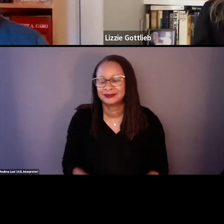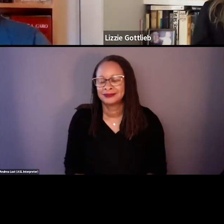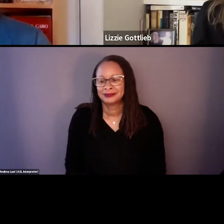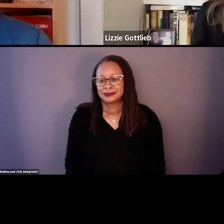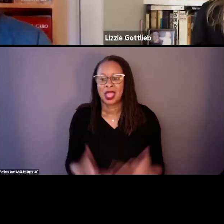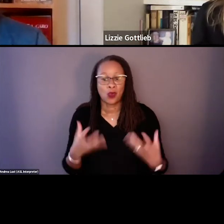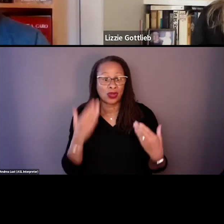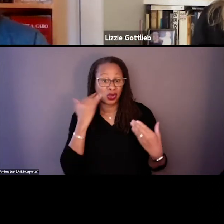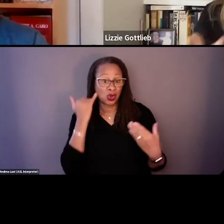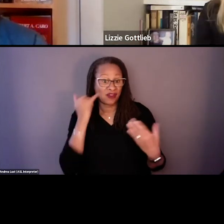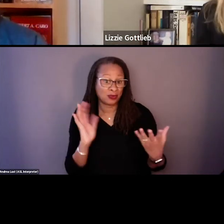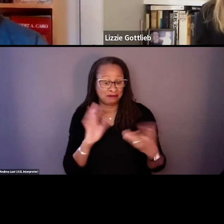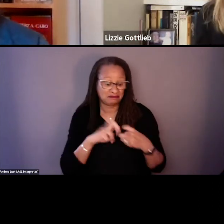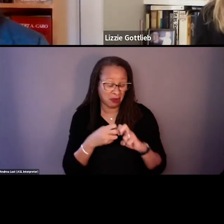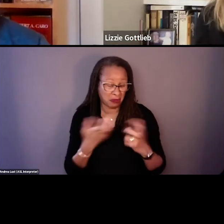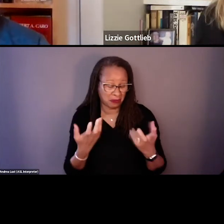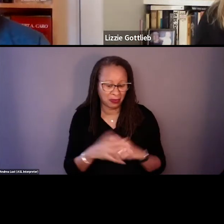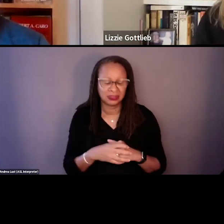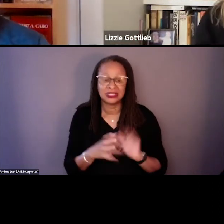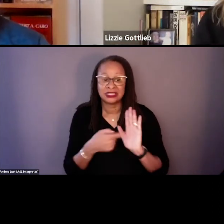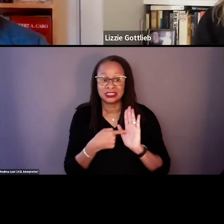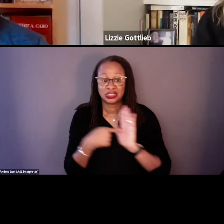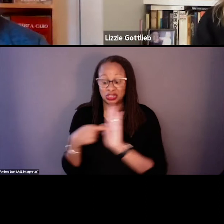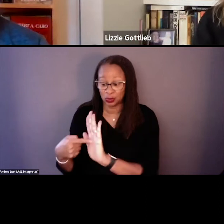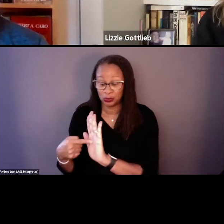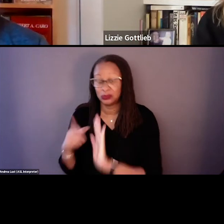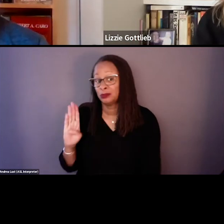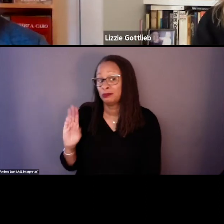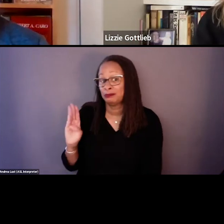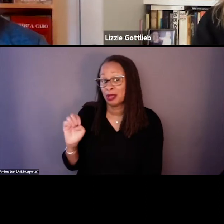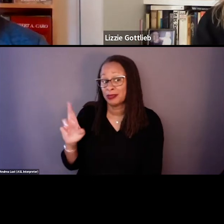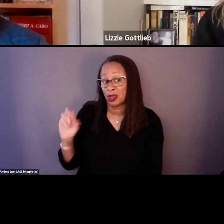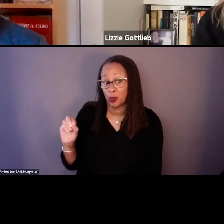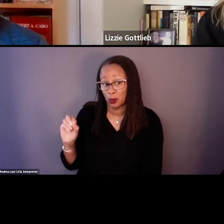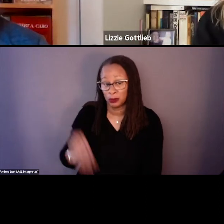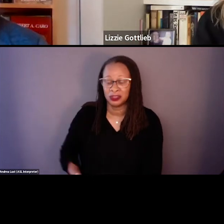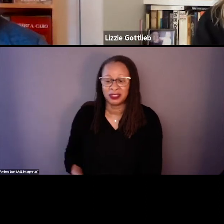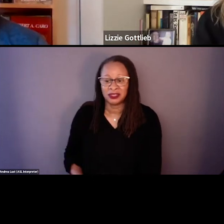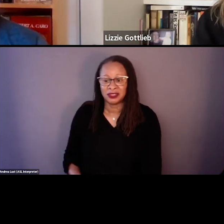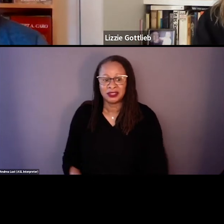I don't know. But I wanted to know if that's gonna be an issue. I showed it to Bob Caro,